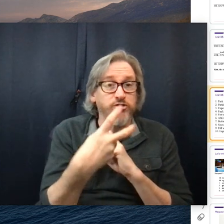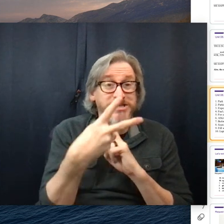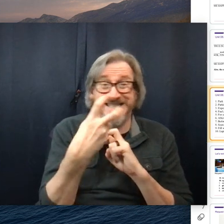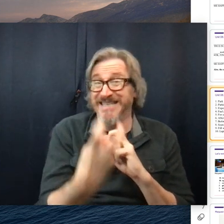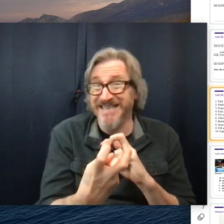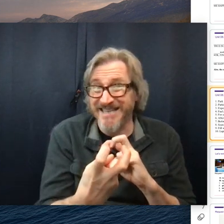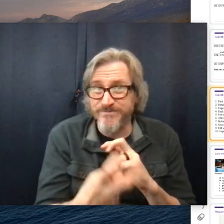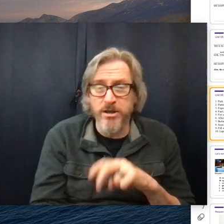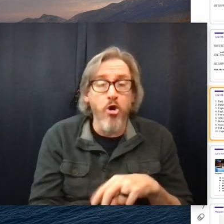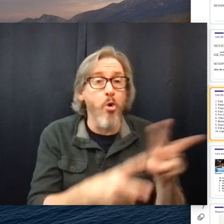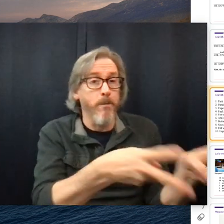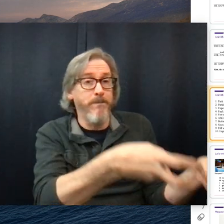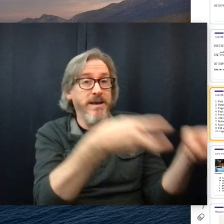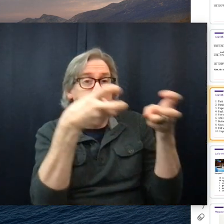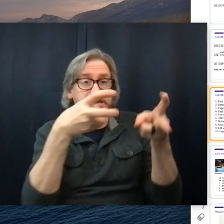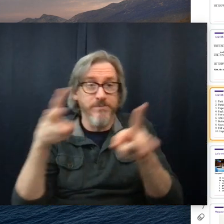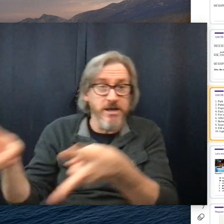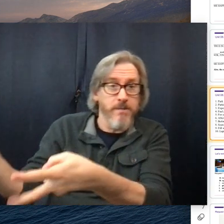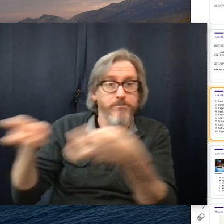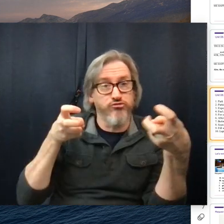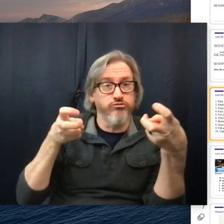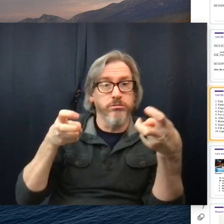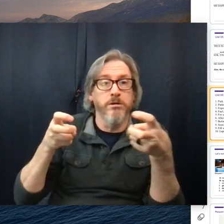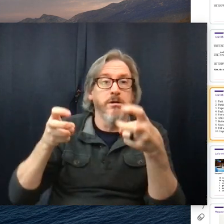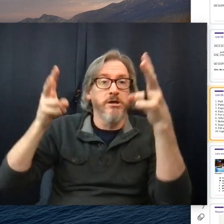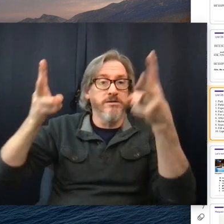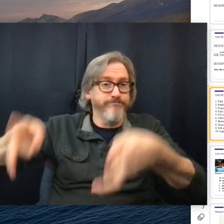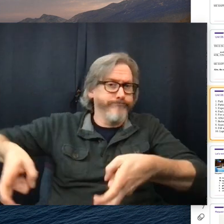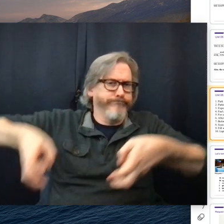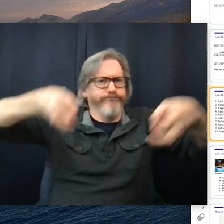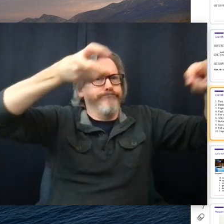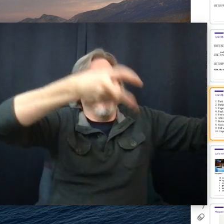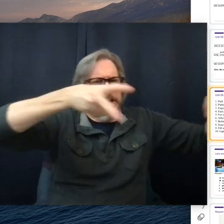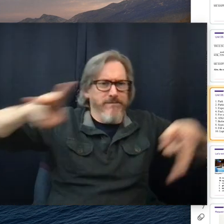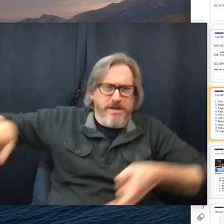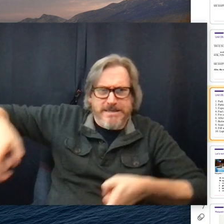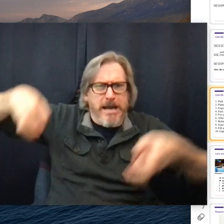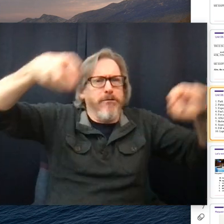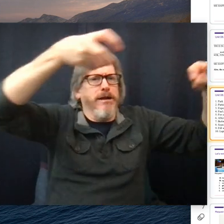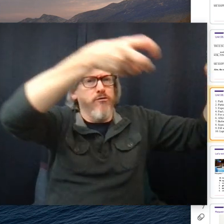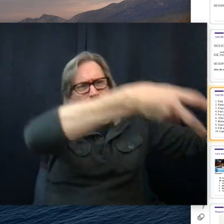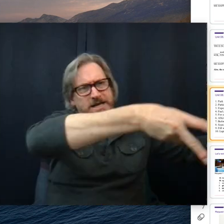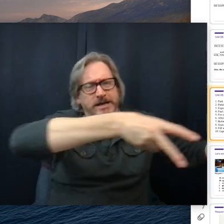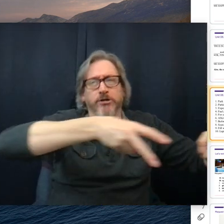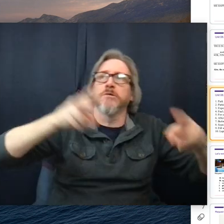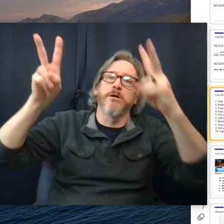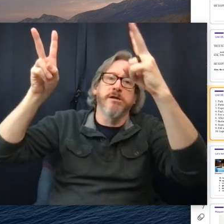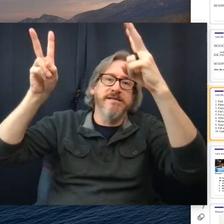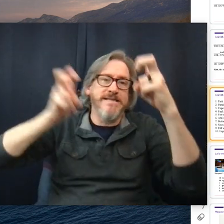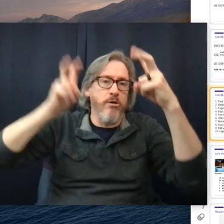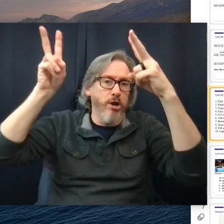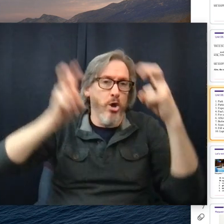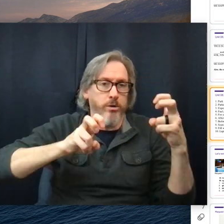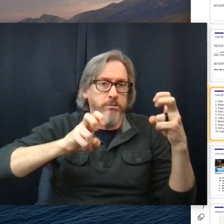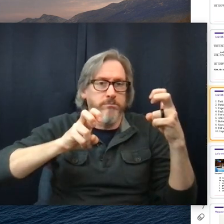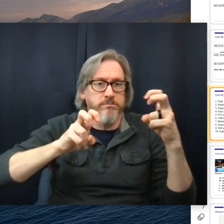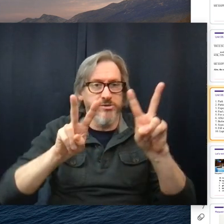for stealing or picking something up I've got to carry it over to Here download so